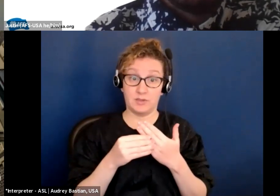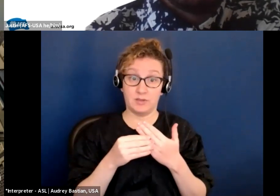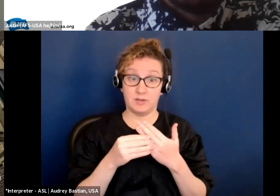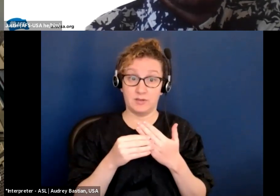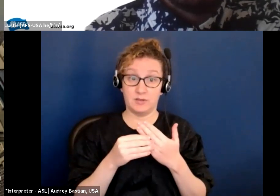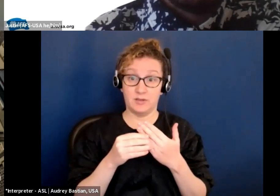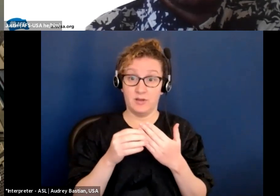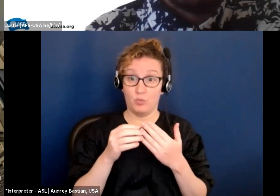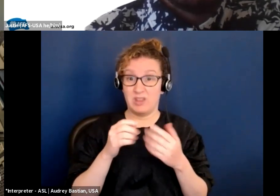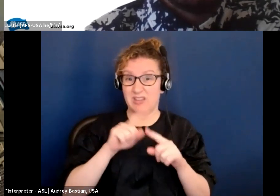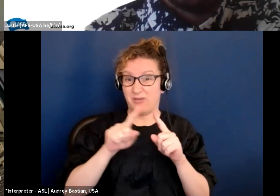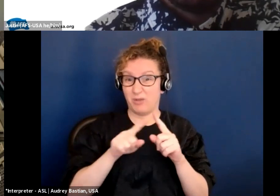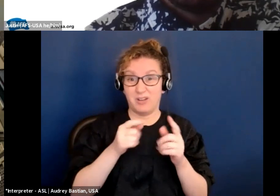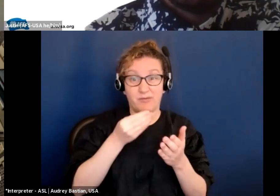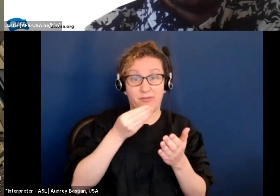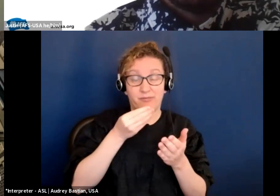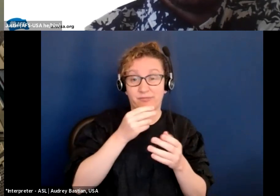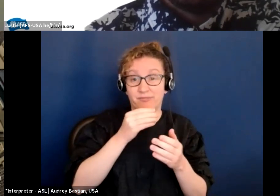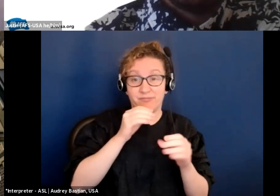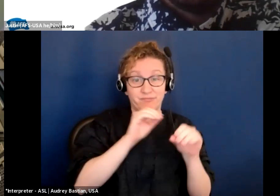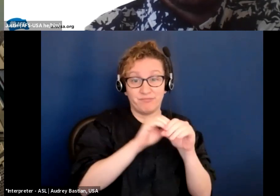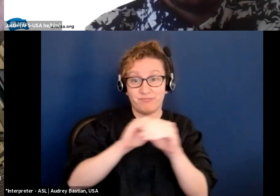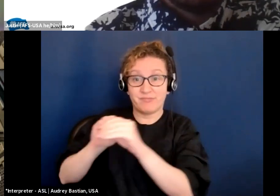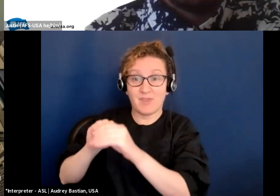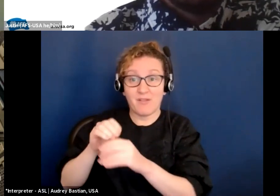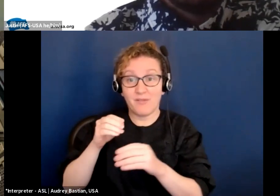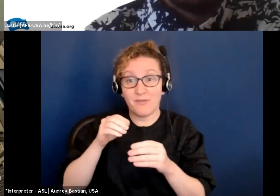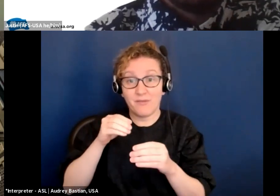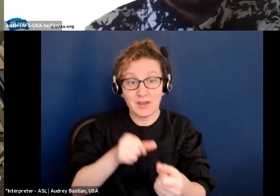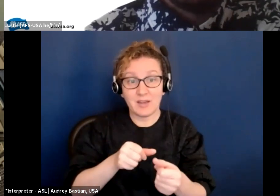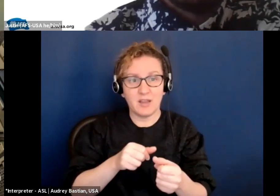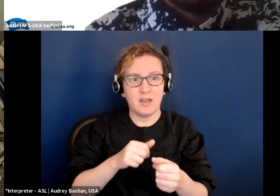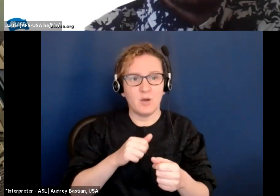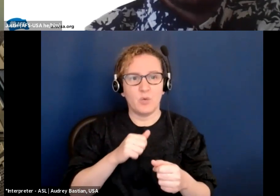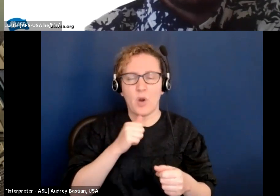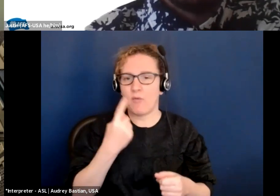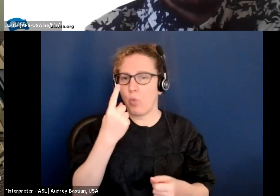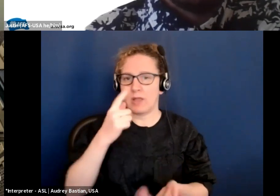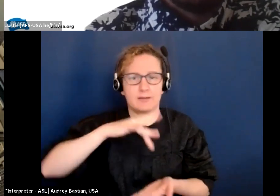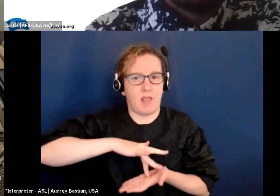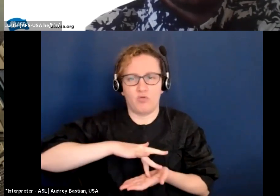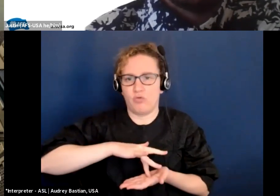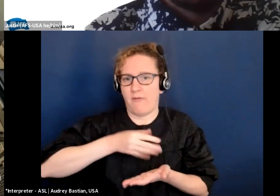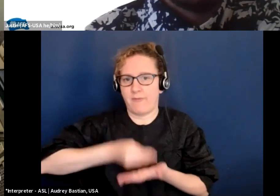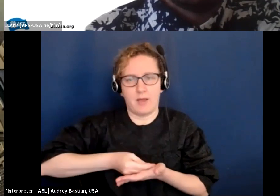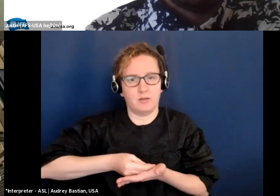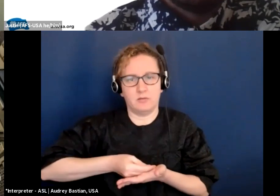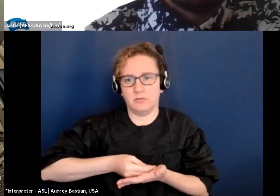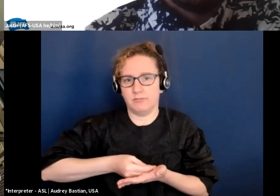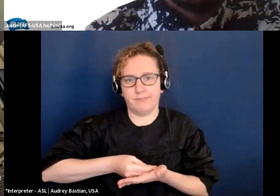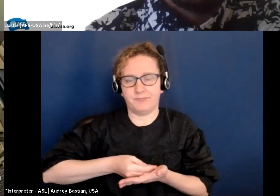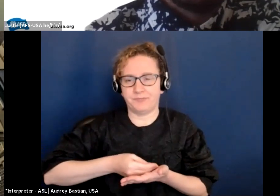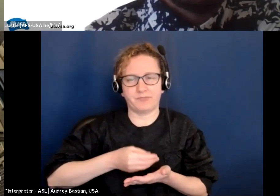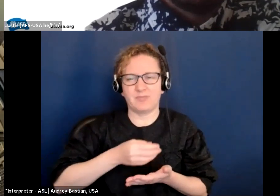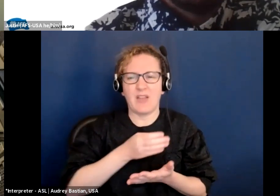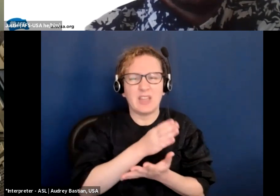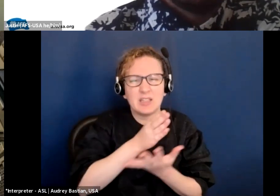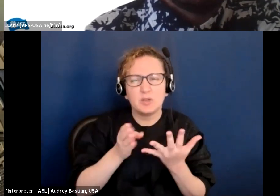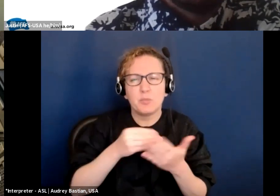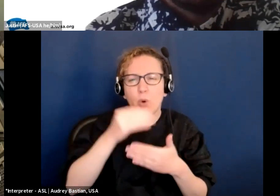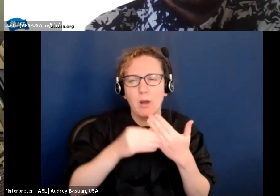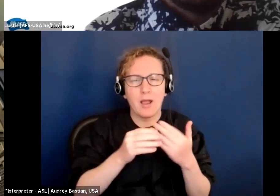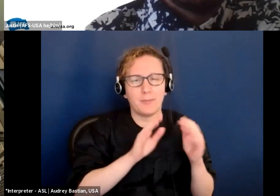ways, we don't really have a full blanket answer to that question. Accommodations do